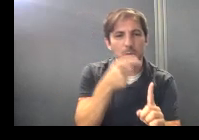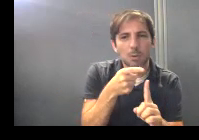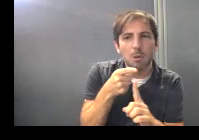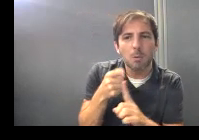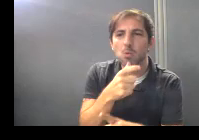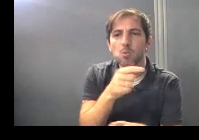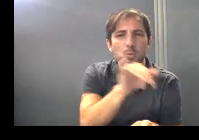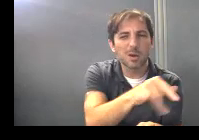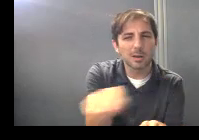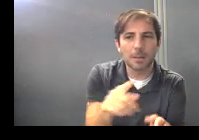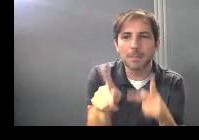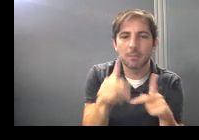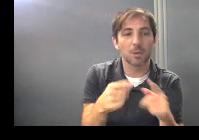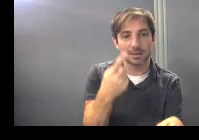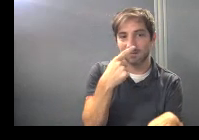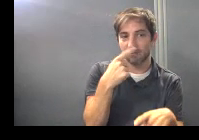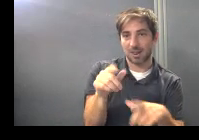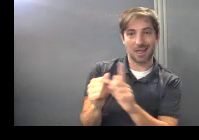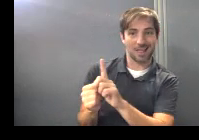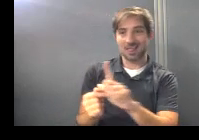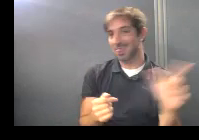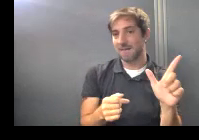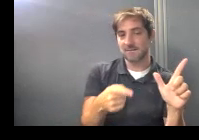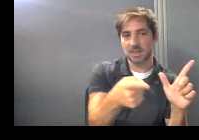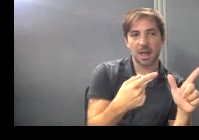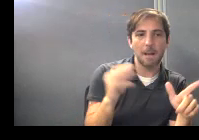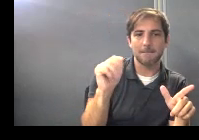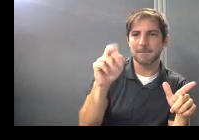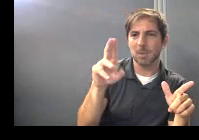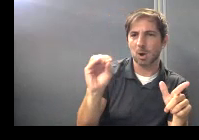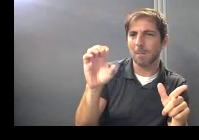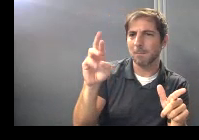ON THE LEFT. WE HAVE MARCO, A STRONG DISABILITY ADVOCATE